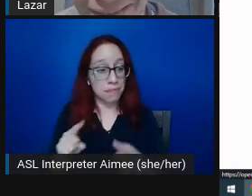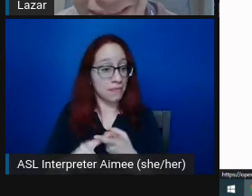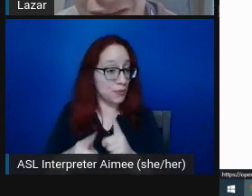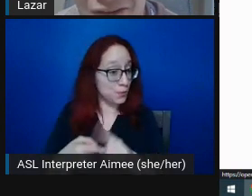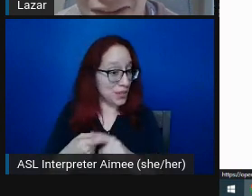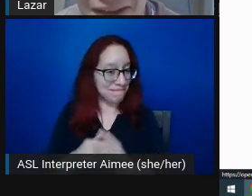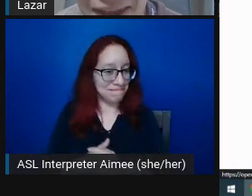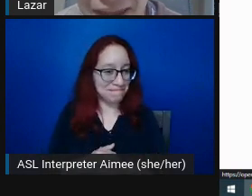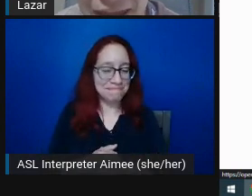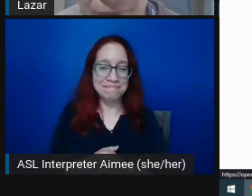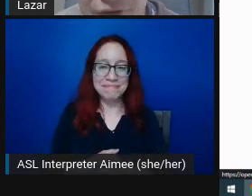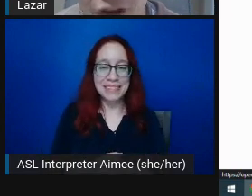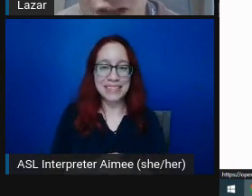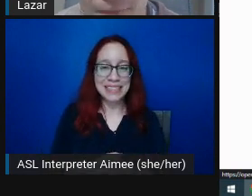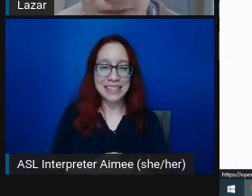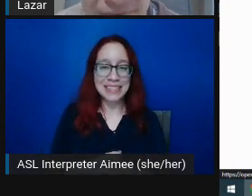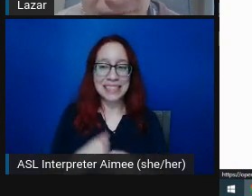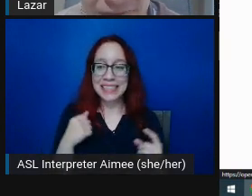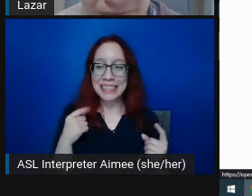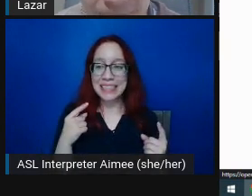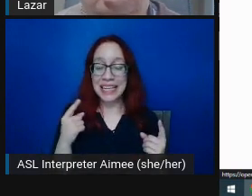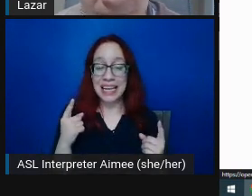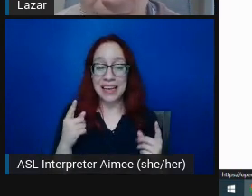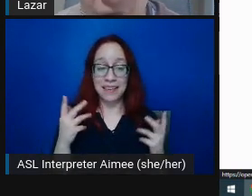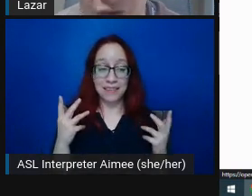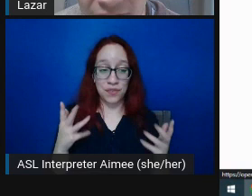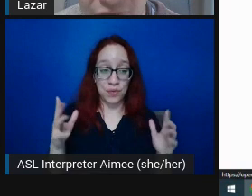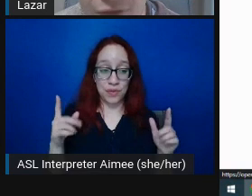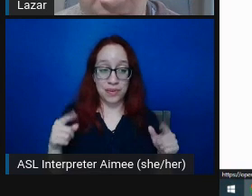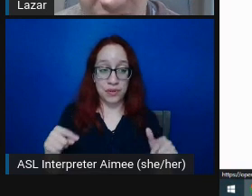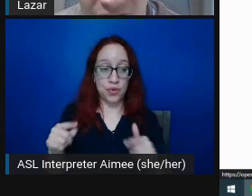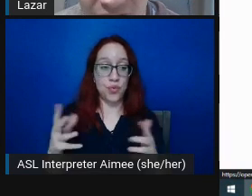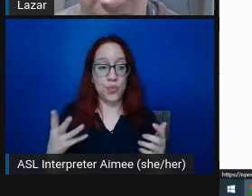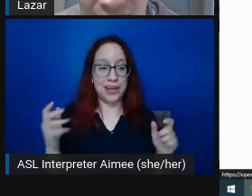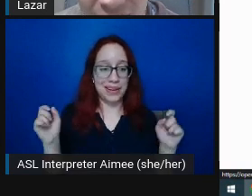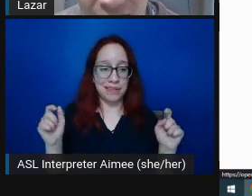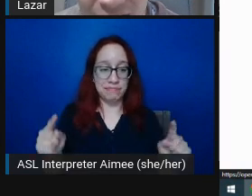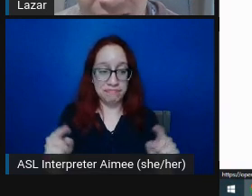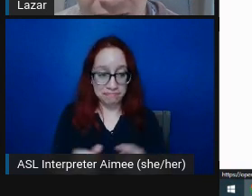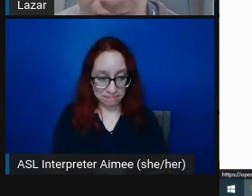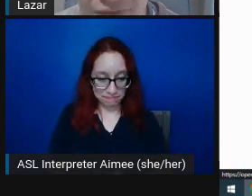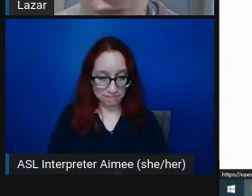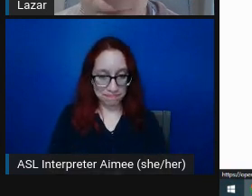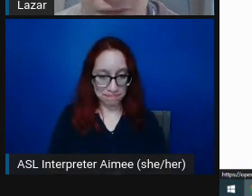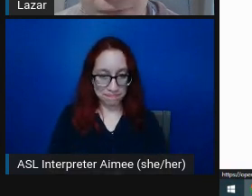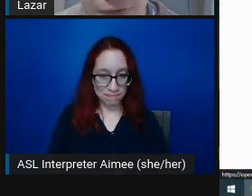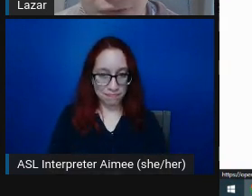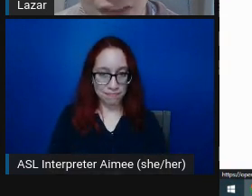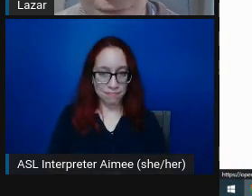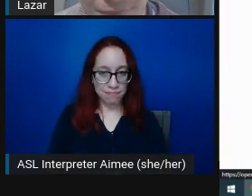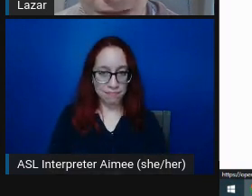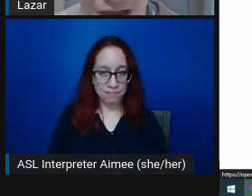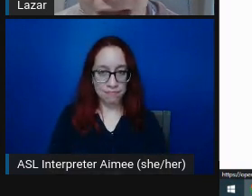Now, after all of this, I want you to ask you a question. Let's respond it for yourself.